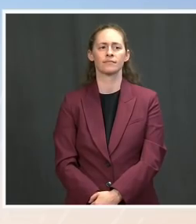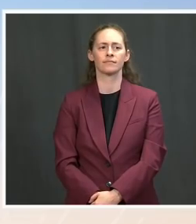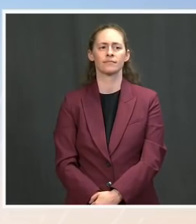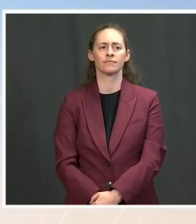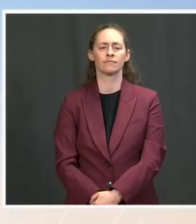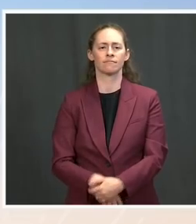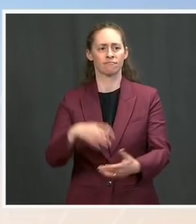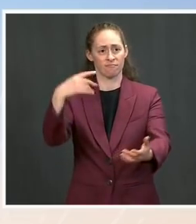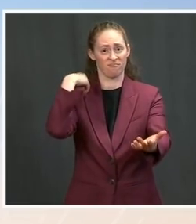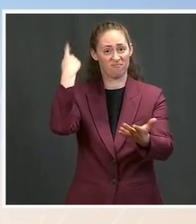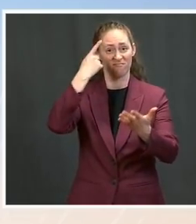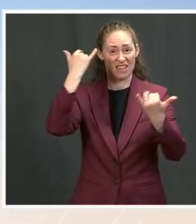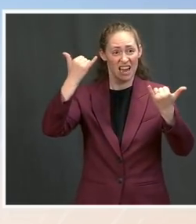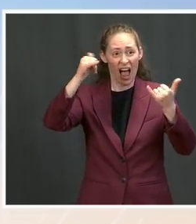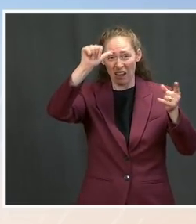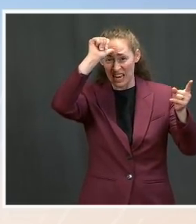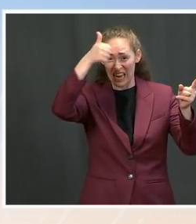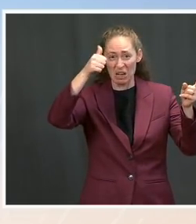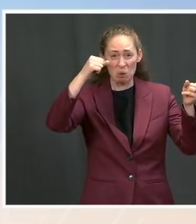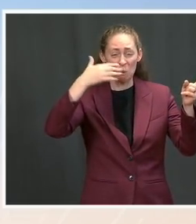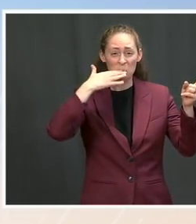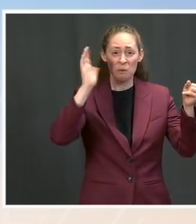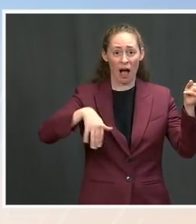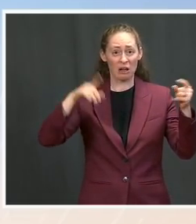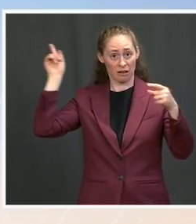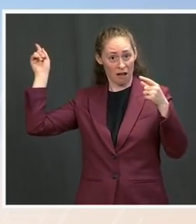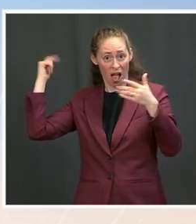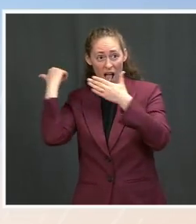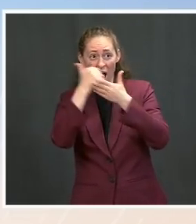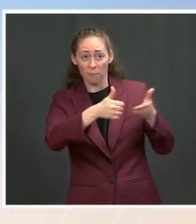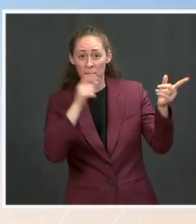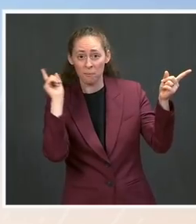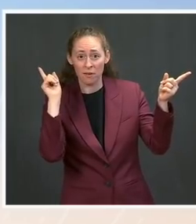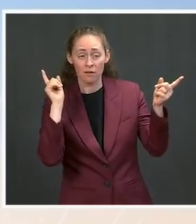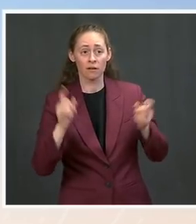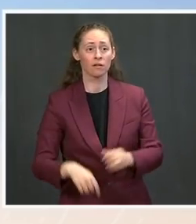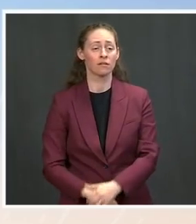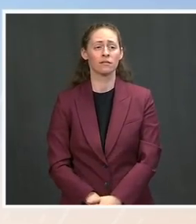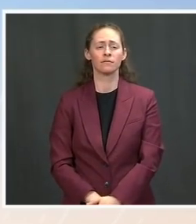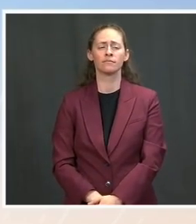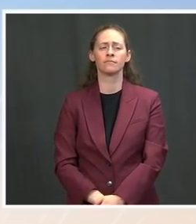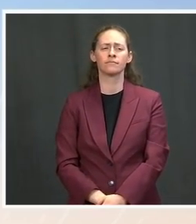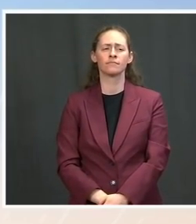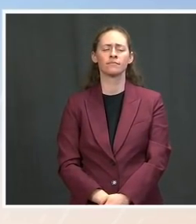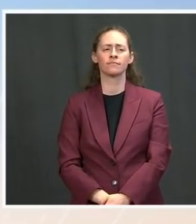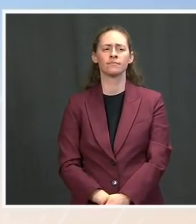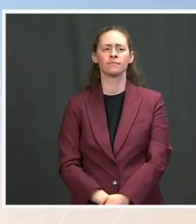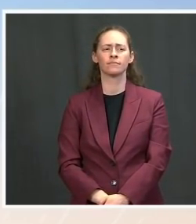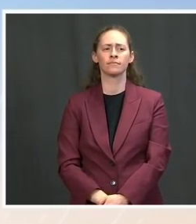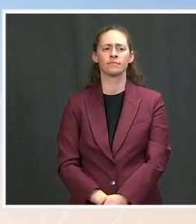Ms. Psaki: Well, let me give you an update. And I know we've provided a few of those, but I don't think we've done a substantive one here on what has happened or --